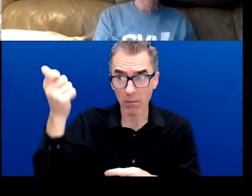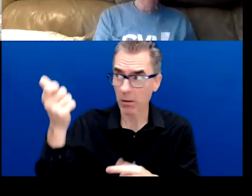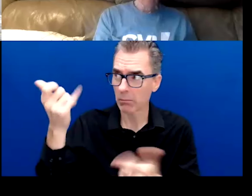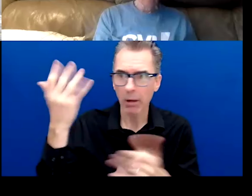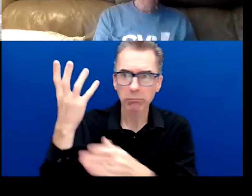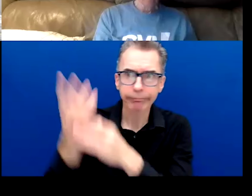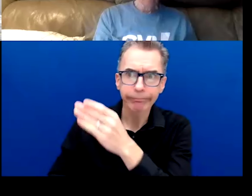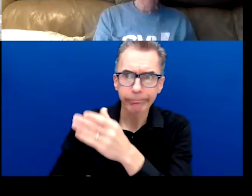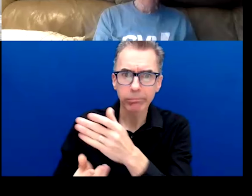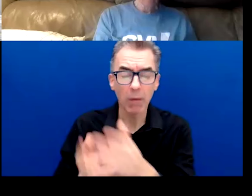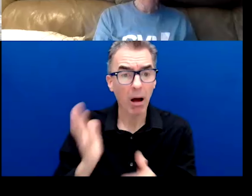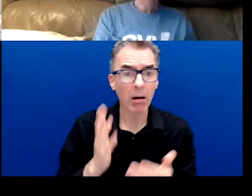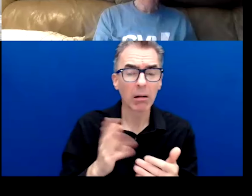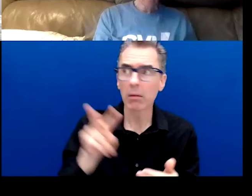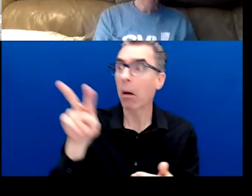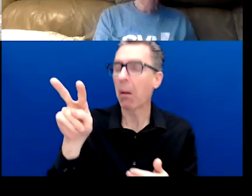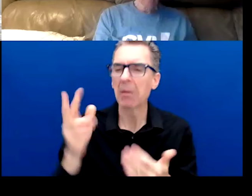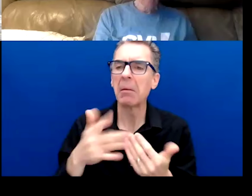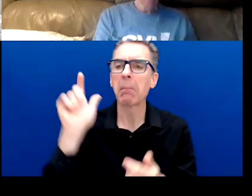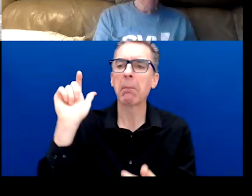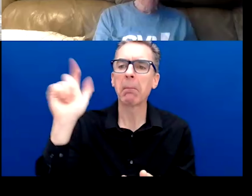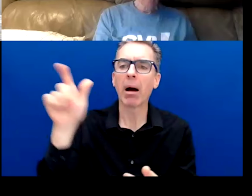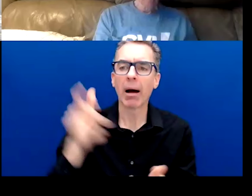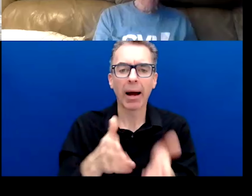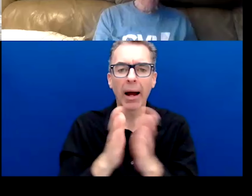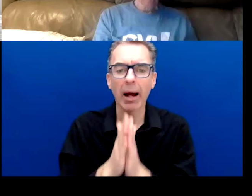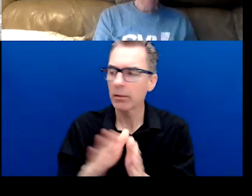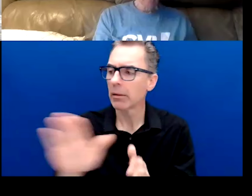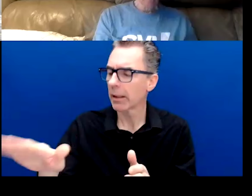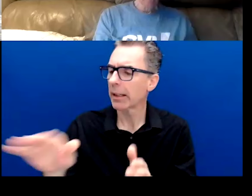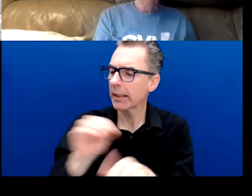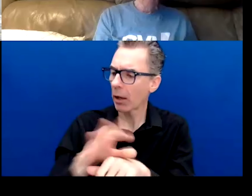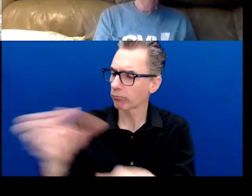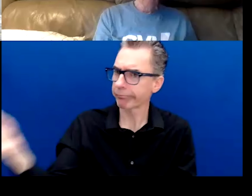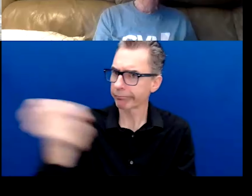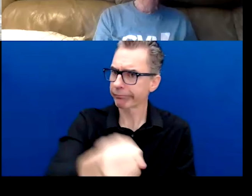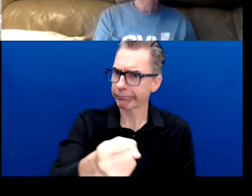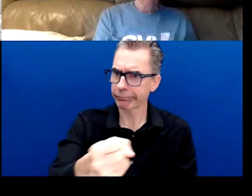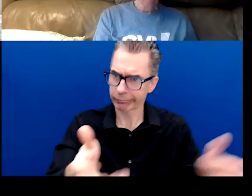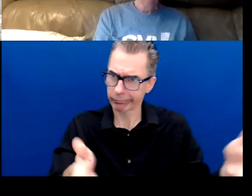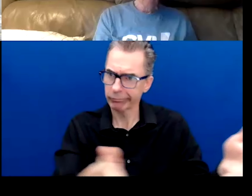When they used to be a just a quick click, you know, requesting counselor intervention on it when they first had it out that went away.